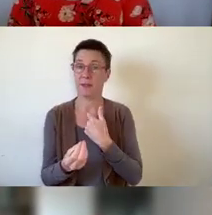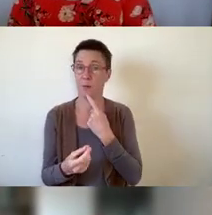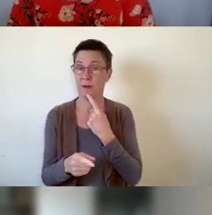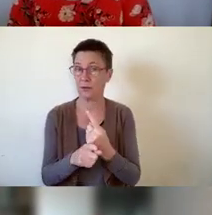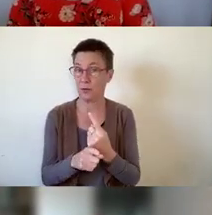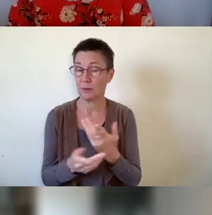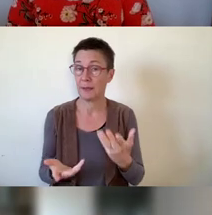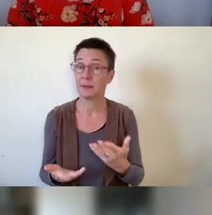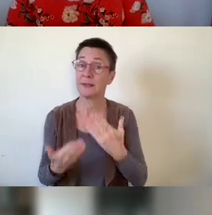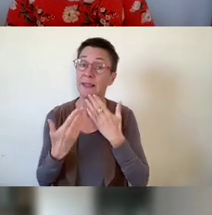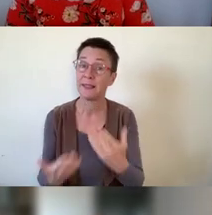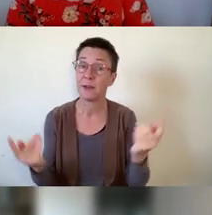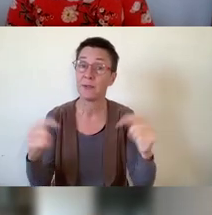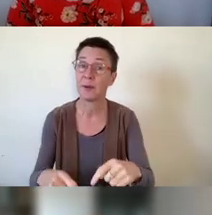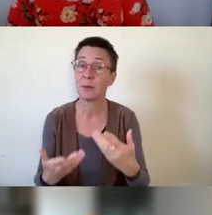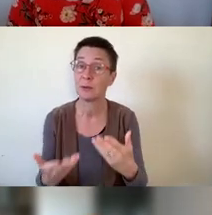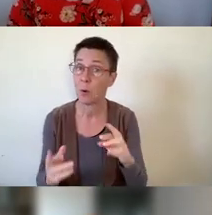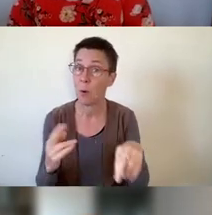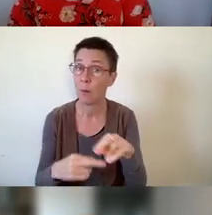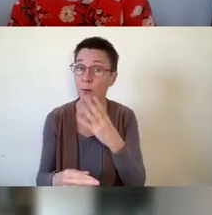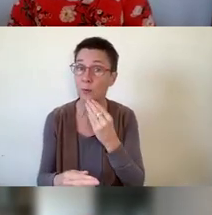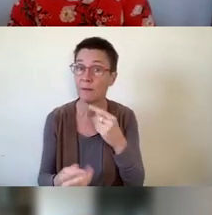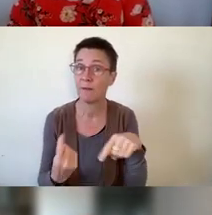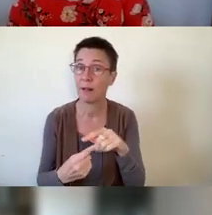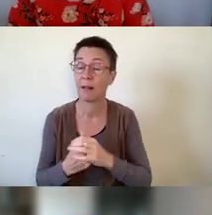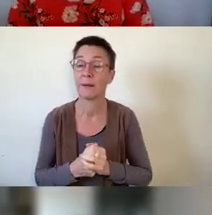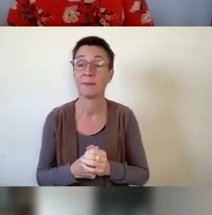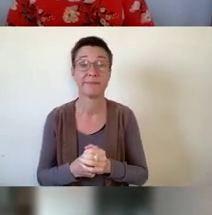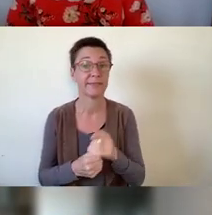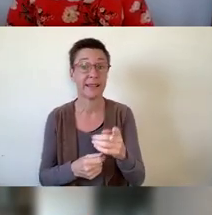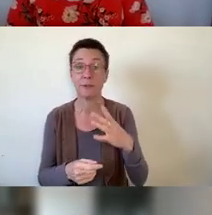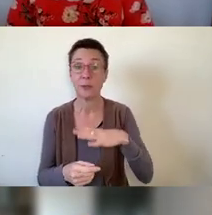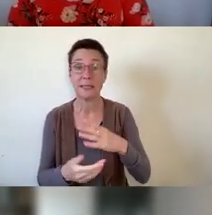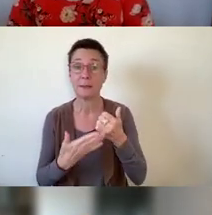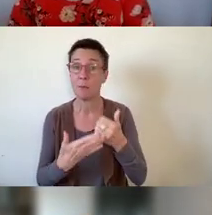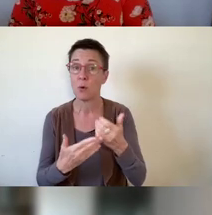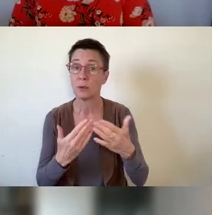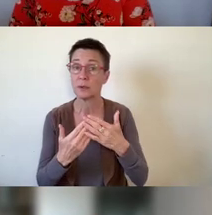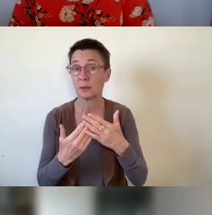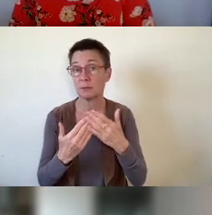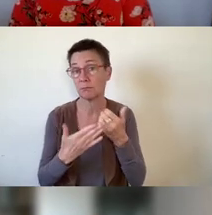Thank you for coming today. I hope it's been useful. If you need any more support, please do get in touch with us.